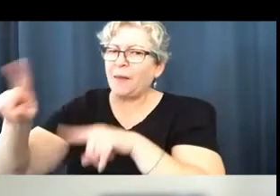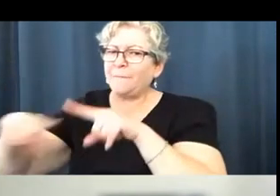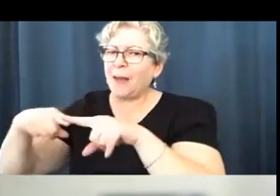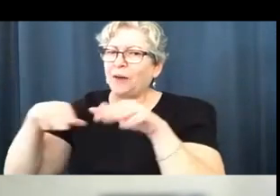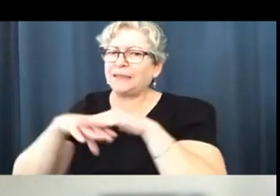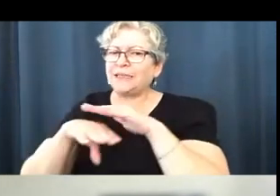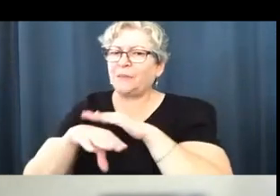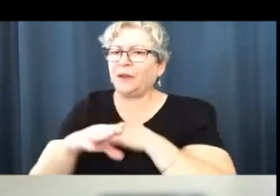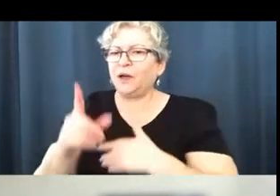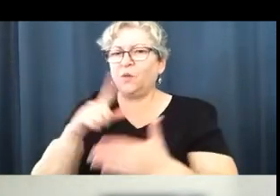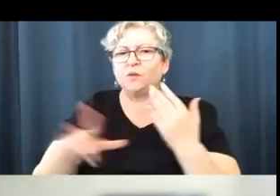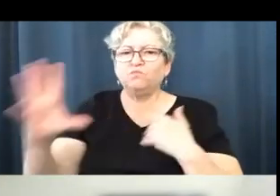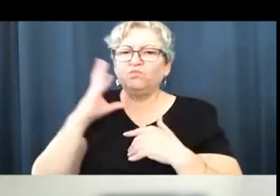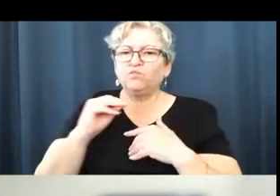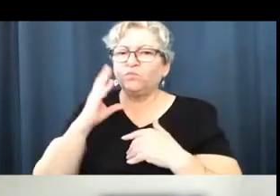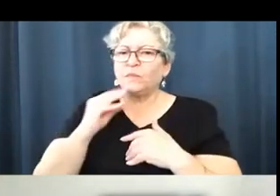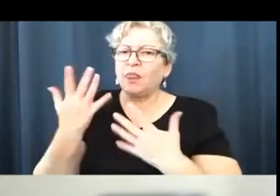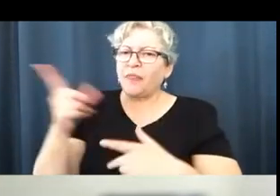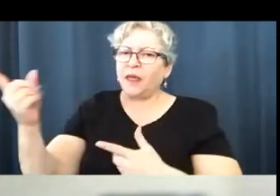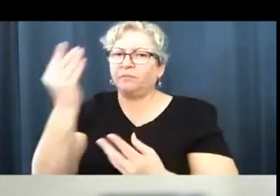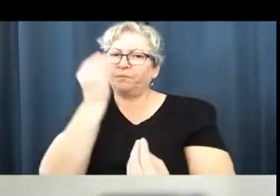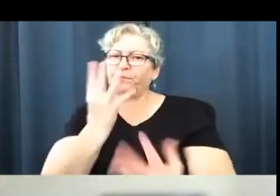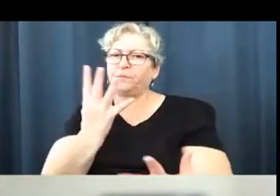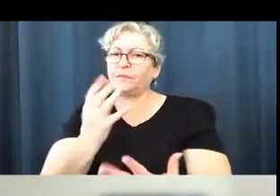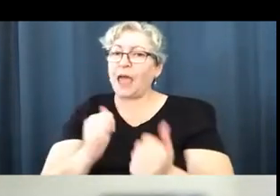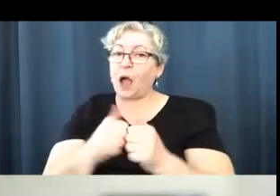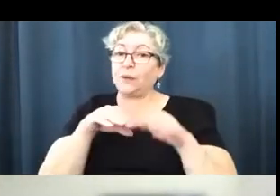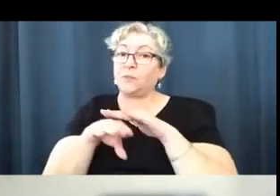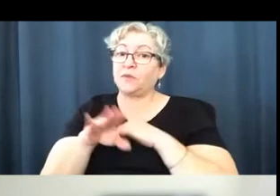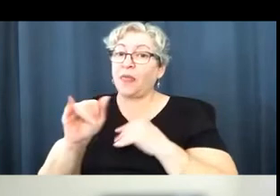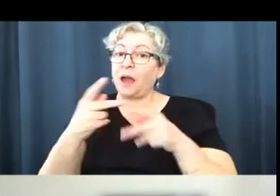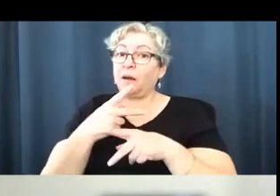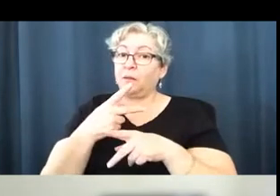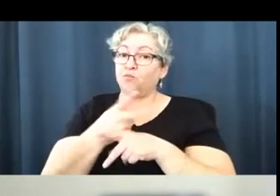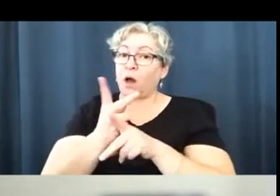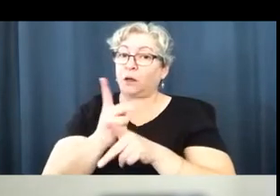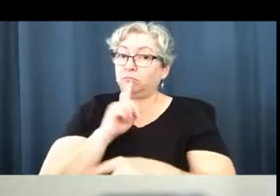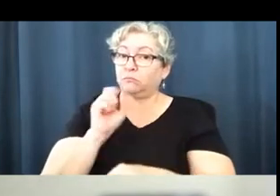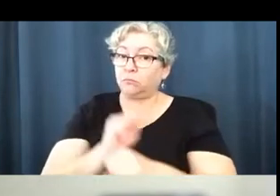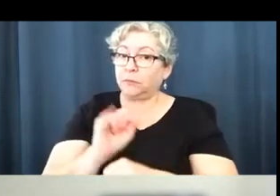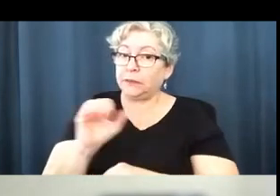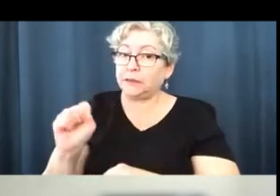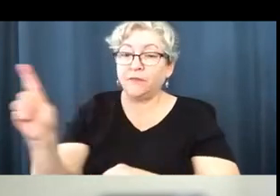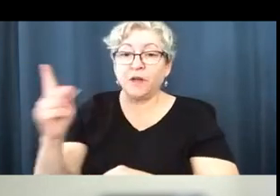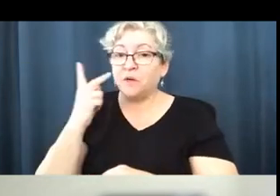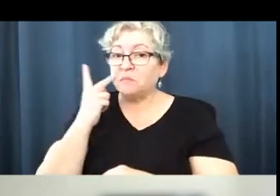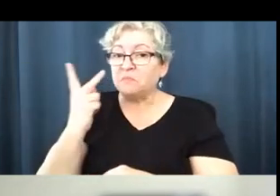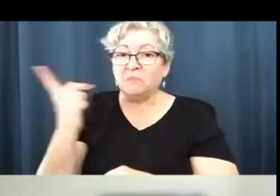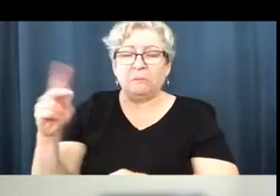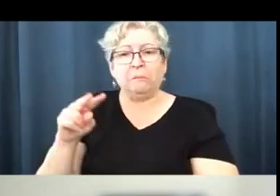What's your experience with, let them tell you how accessible the product is if they don't seem aware or start talking really fast,